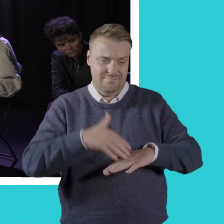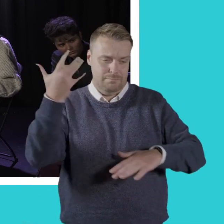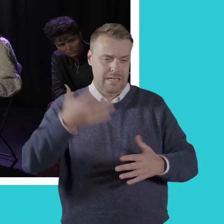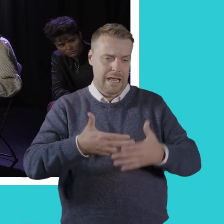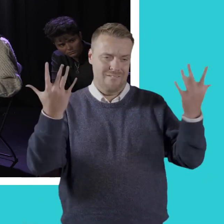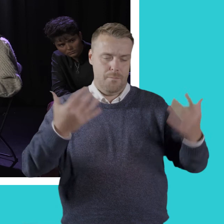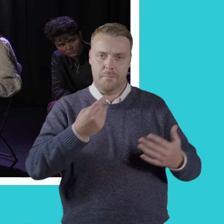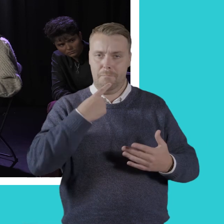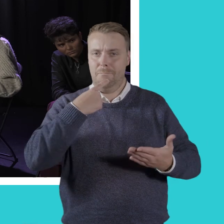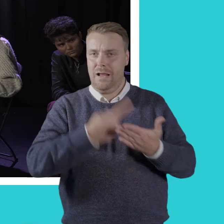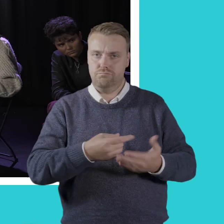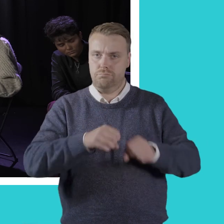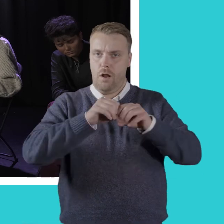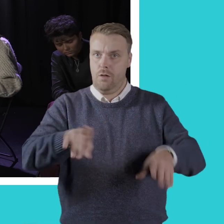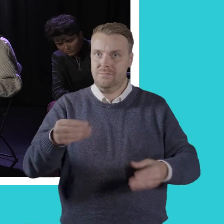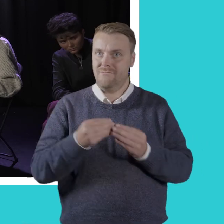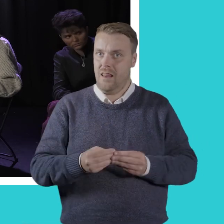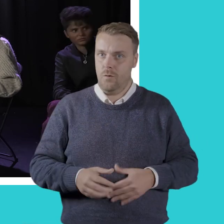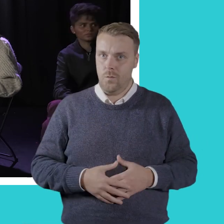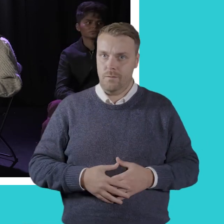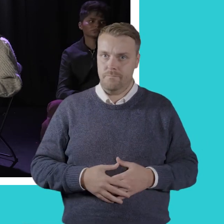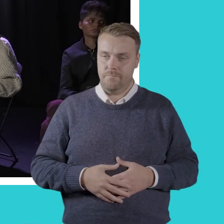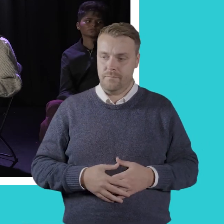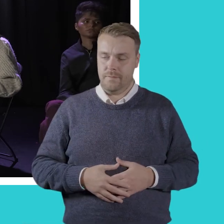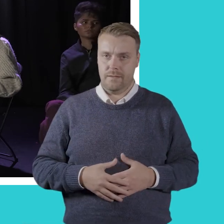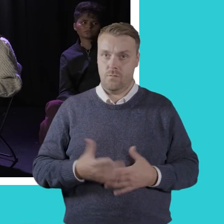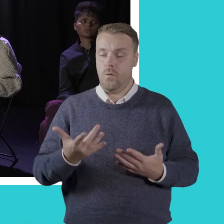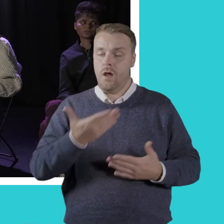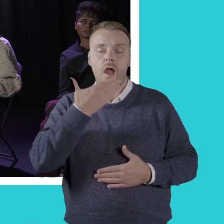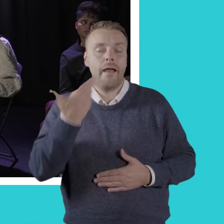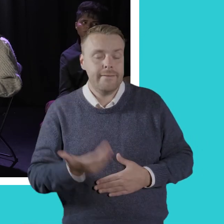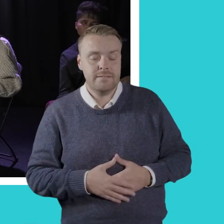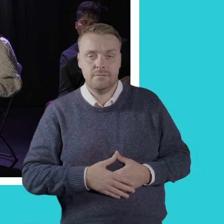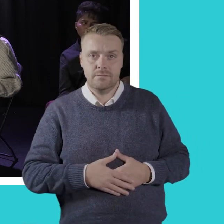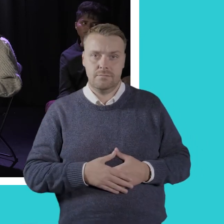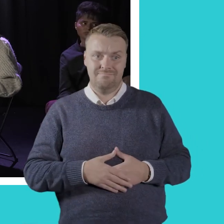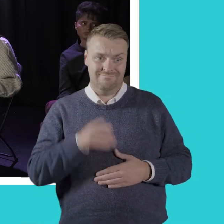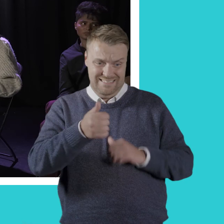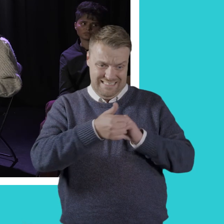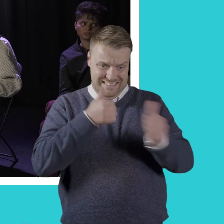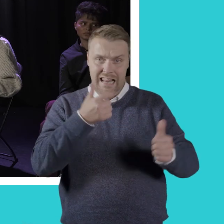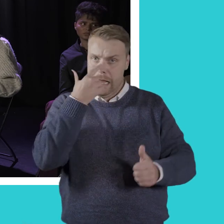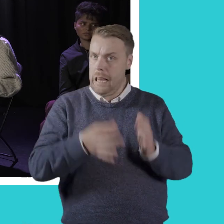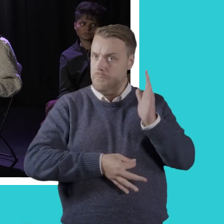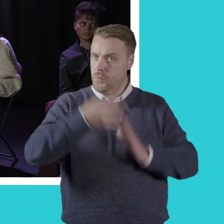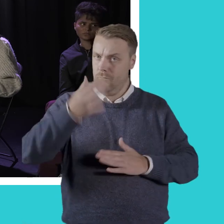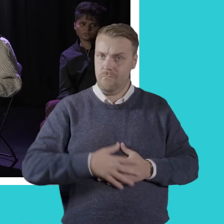lost its value and actually kindness a skill that you can actually work on or something else have